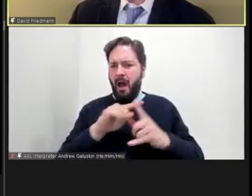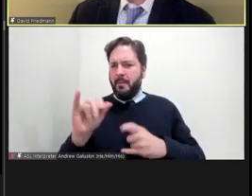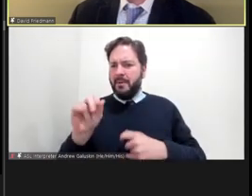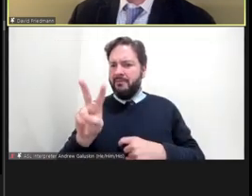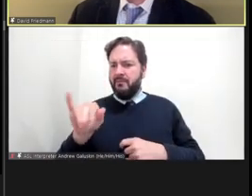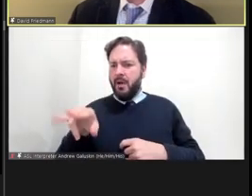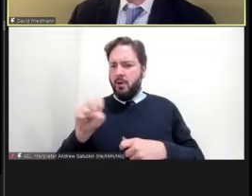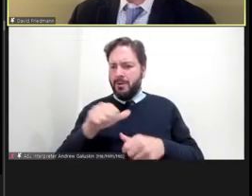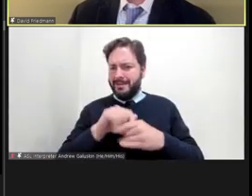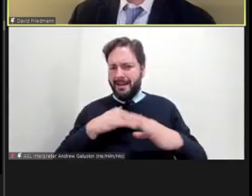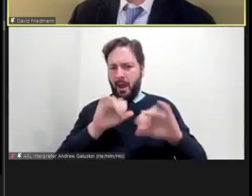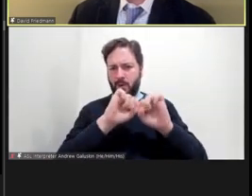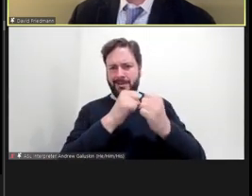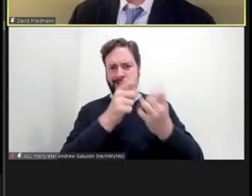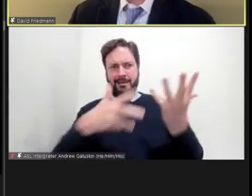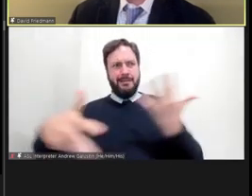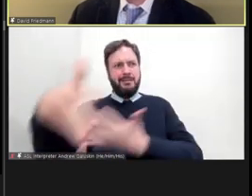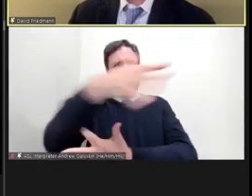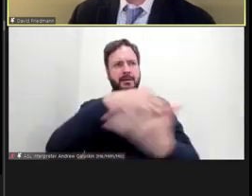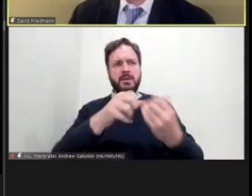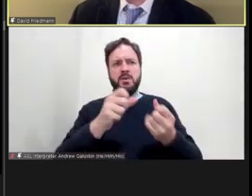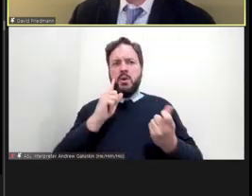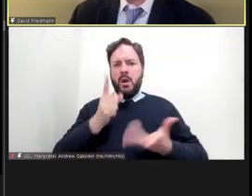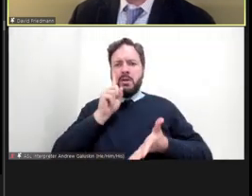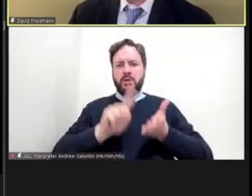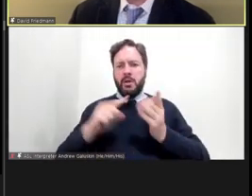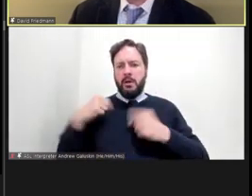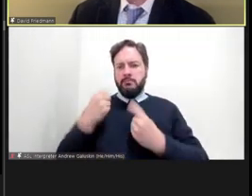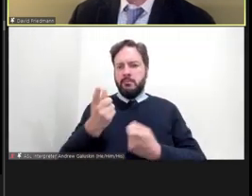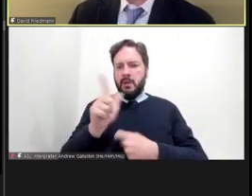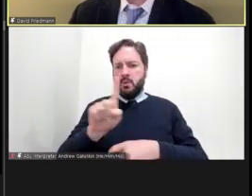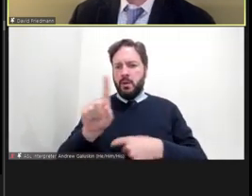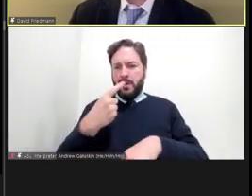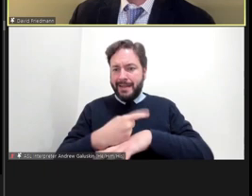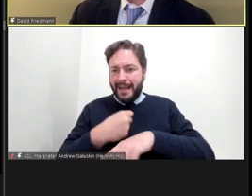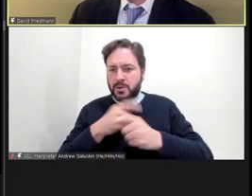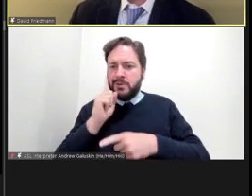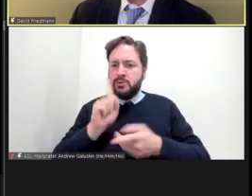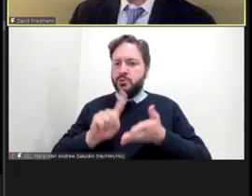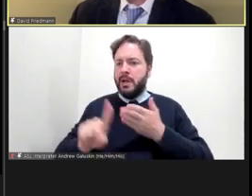So you want to check within 21 days. If you're using urine. You can use saliva. If